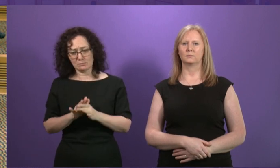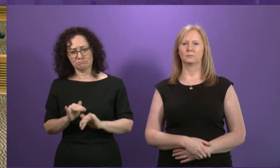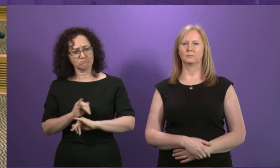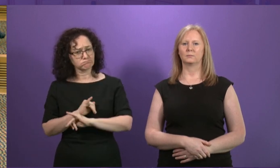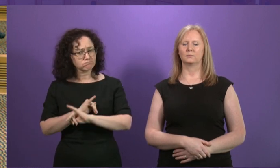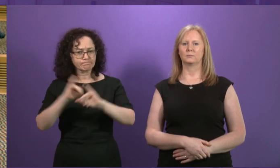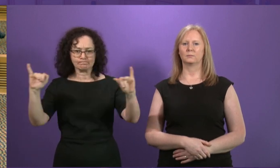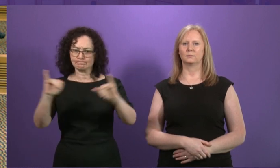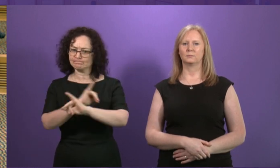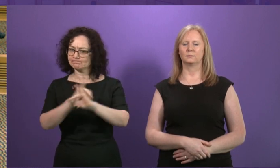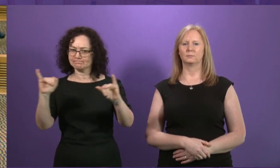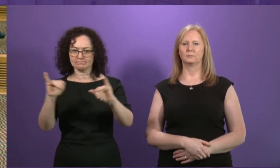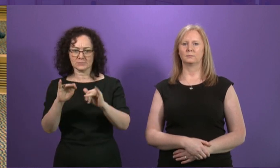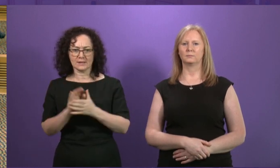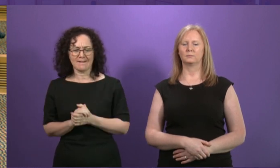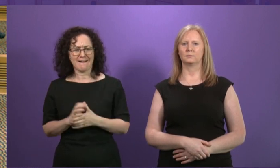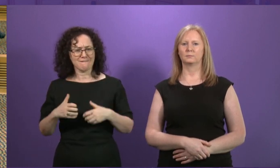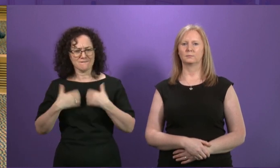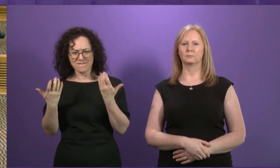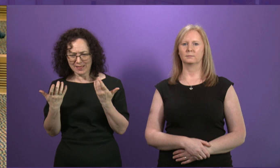and appalling. Violence against women, whether it is sexual